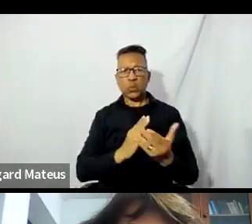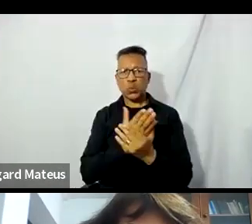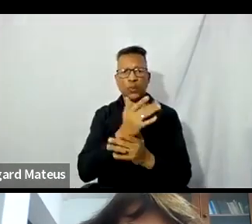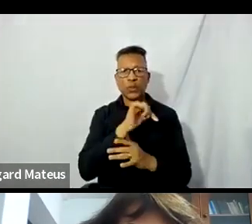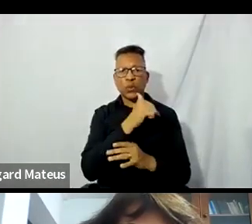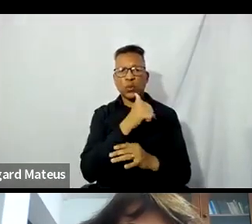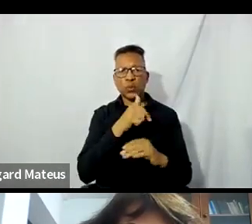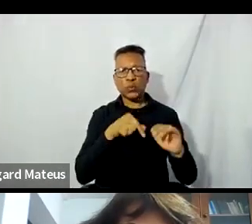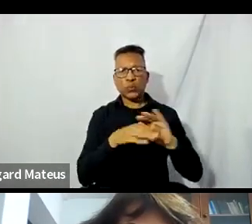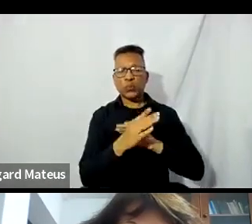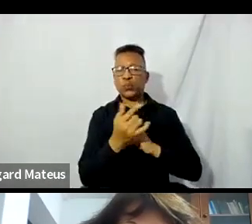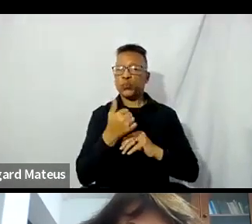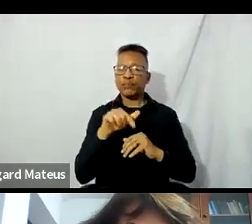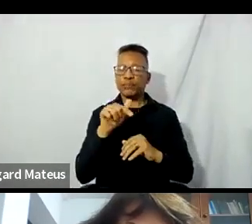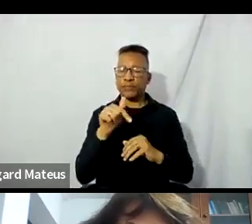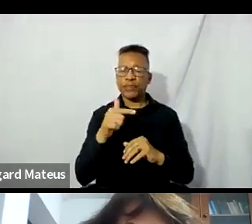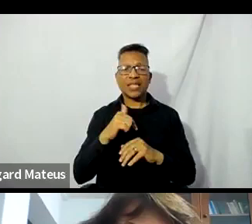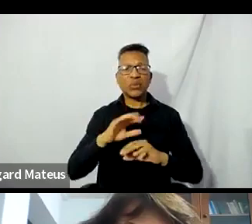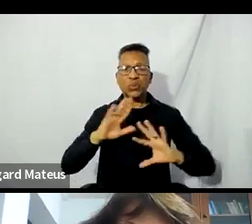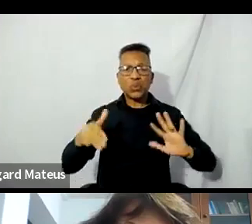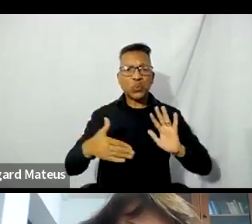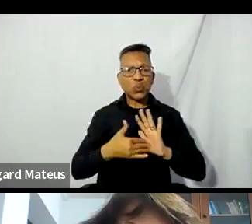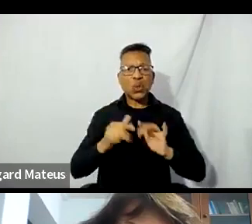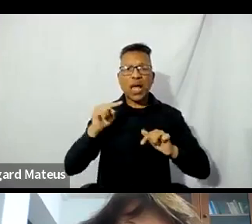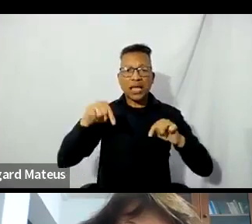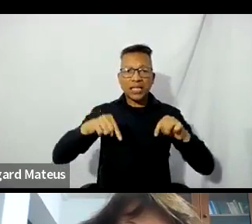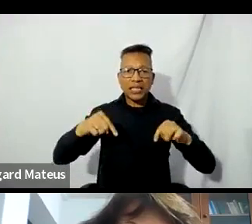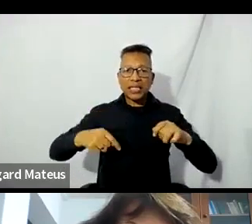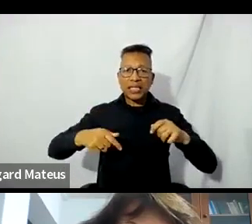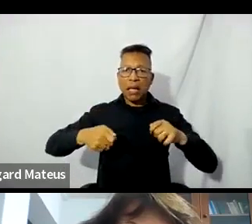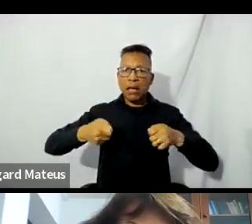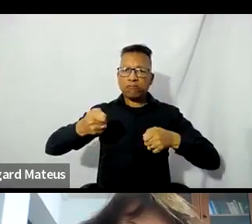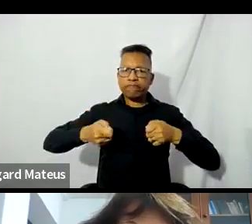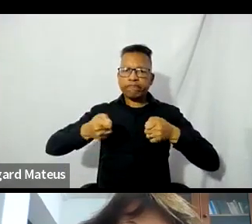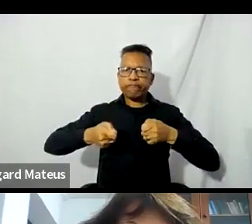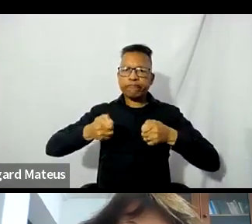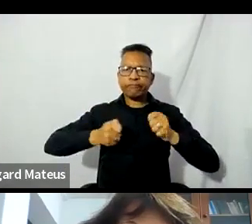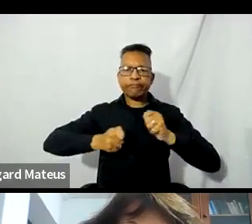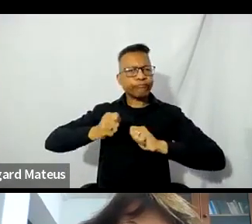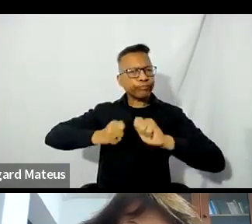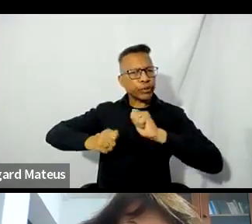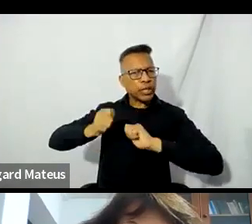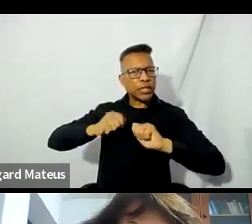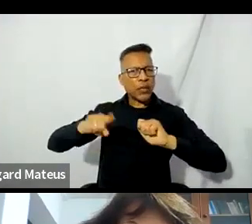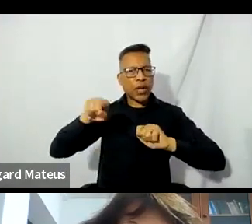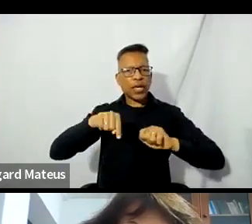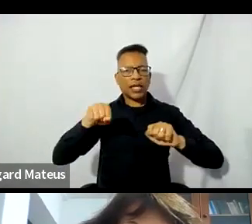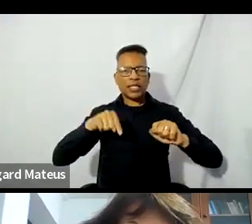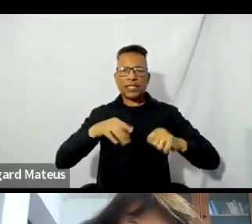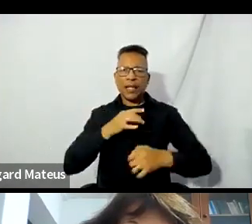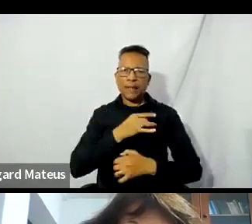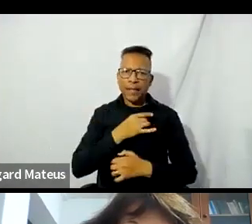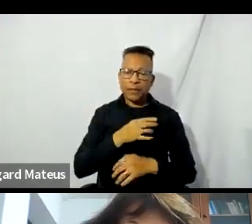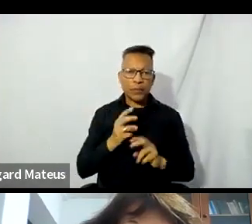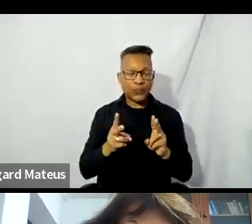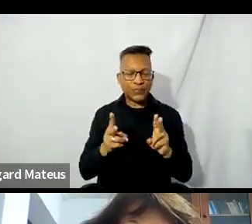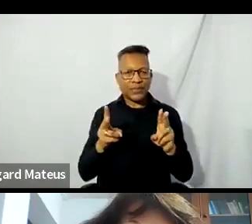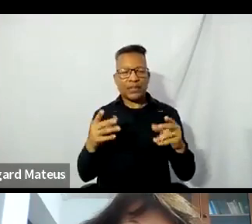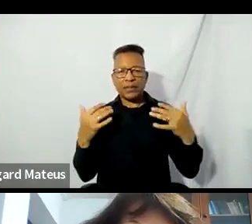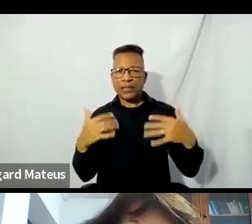what's so not used in brazil. And so everything is controlled, and everybody I there's this constant there's just constant fear that anything to say in my in my use against you